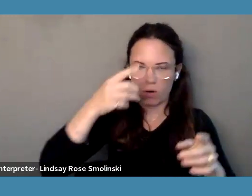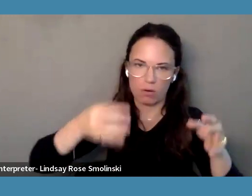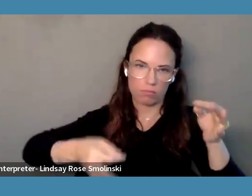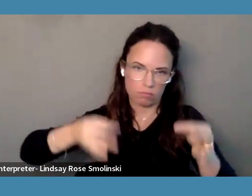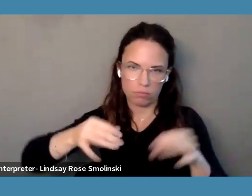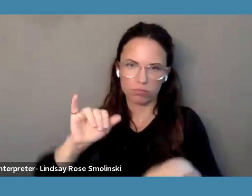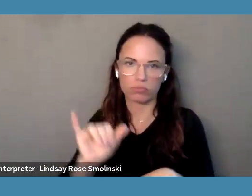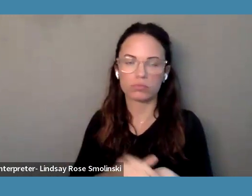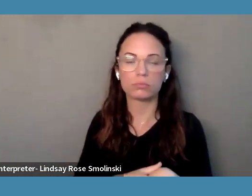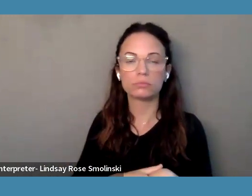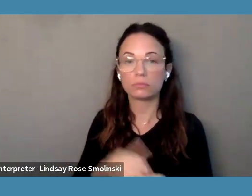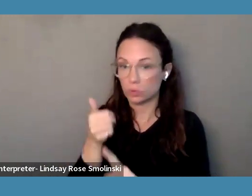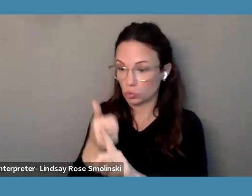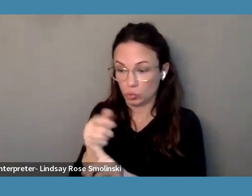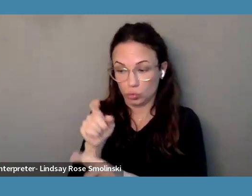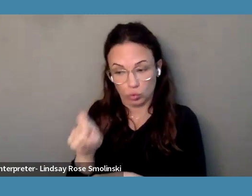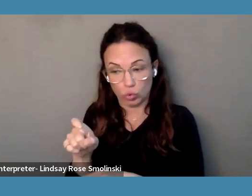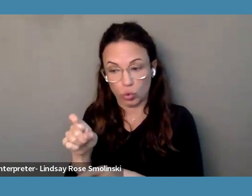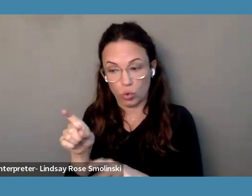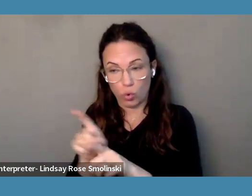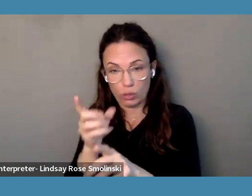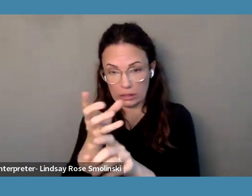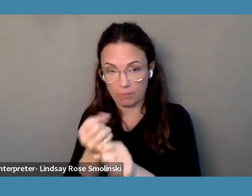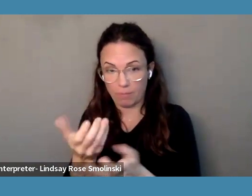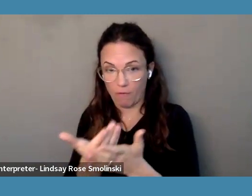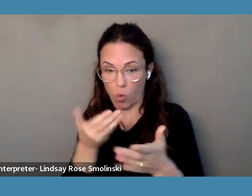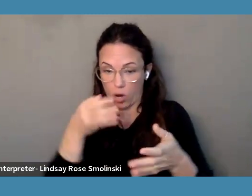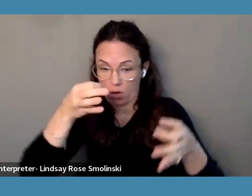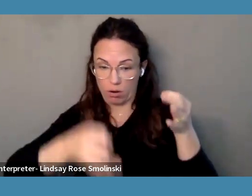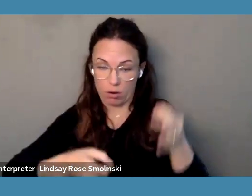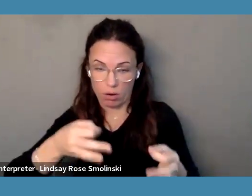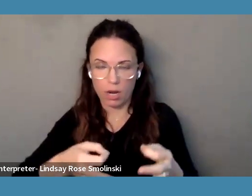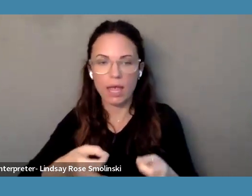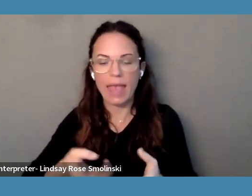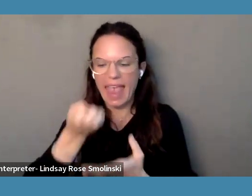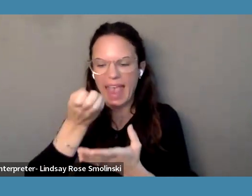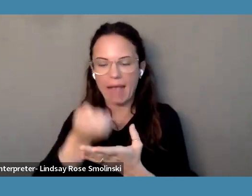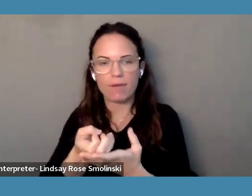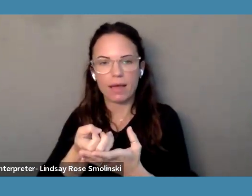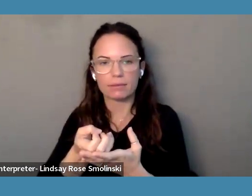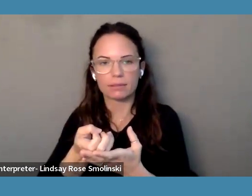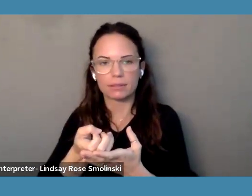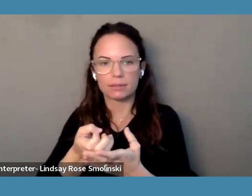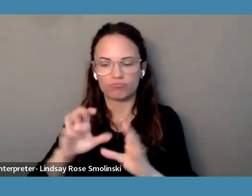you should also receive before the fair hearing an evidence packet from the respondent.